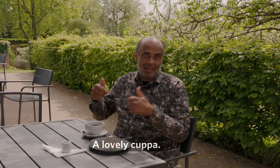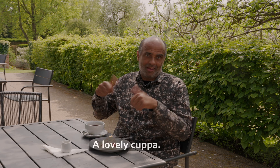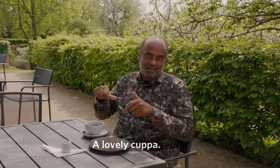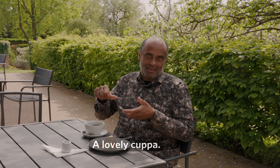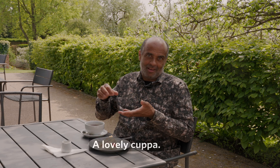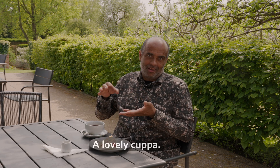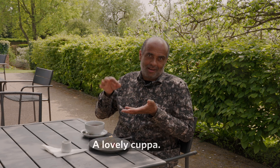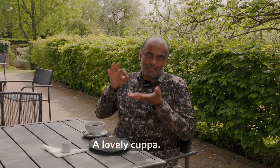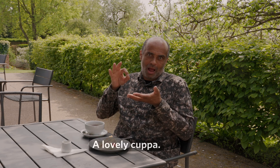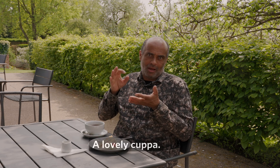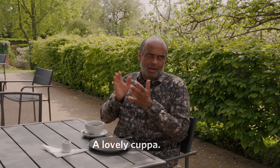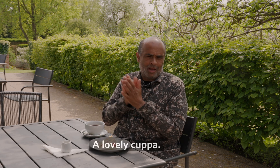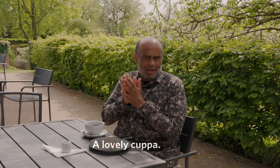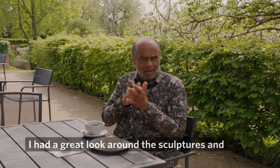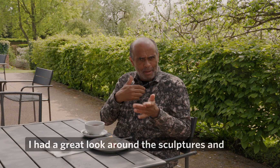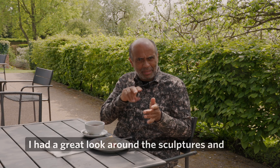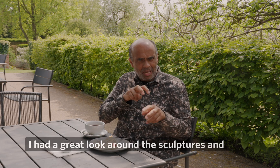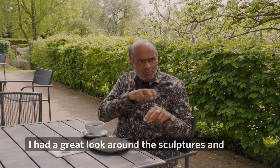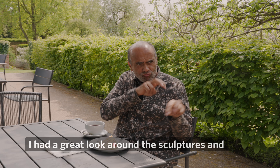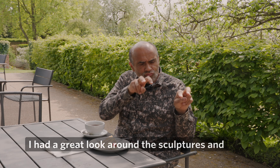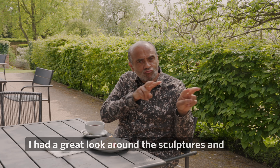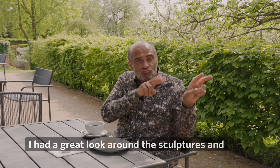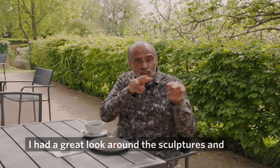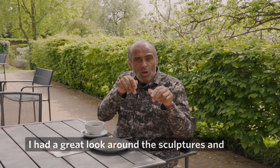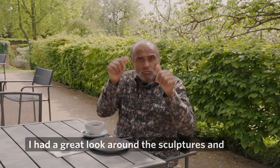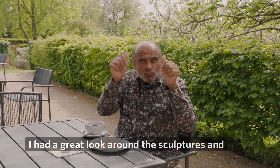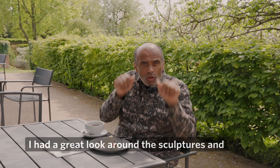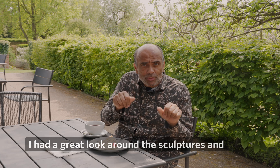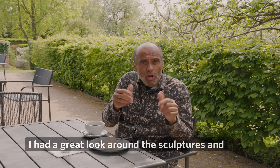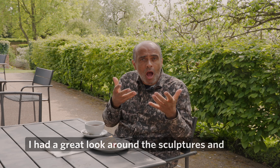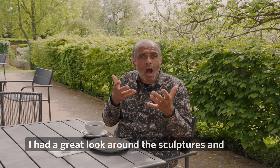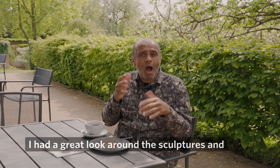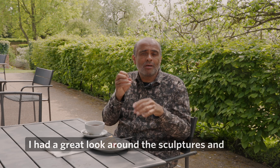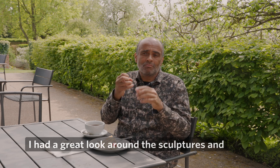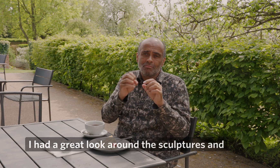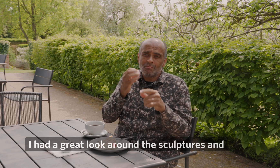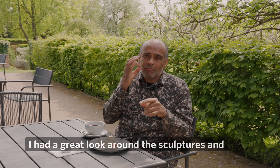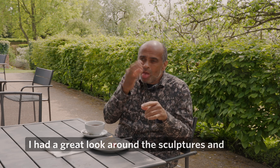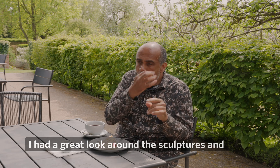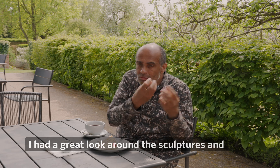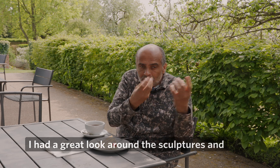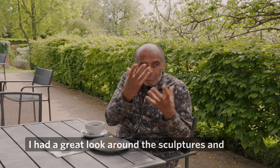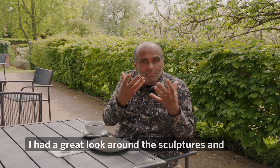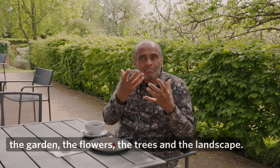A lovely cuppa. I had a great look around the sculptures and